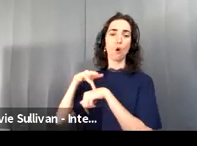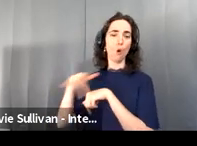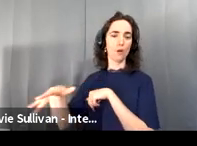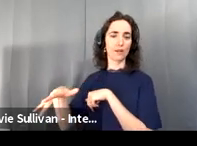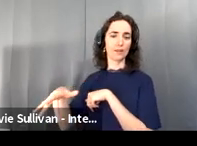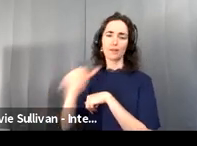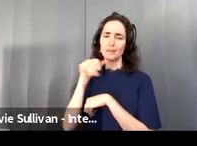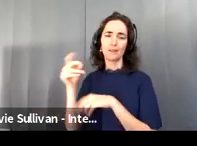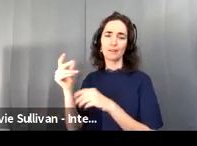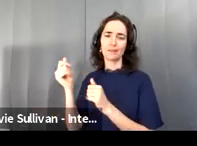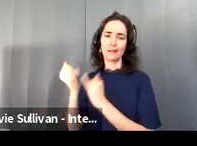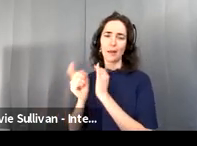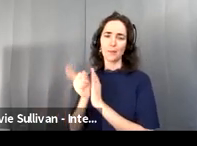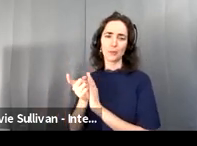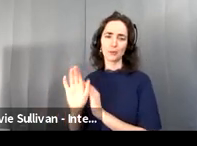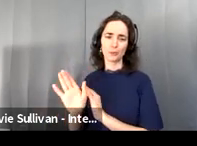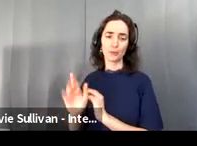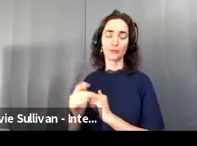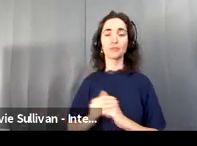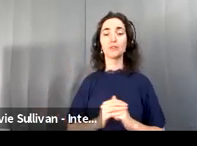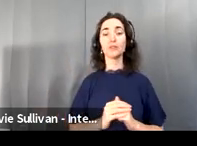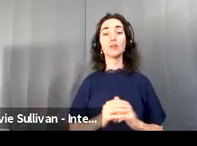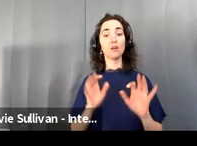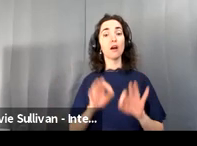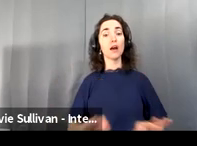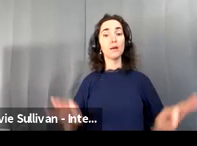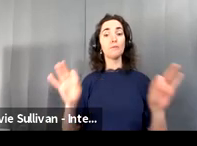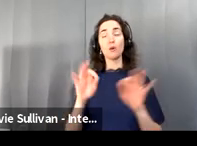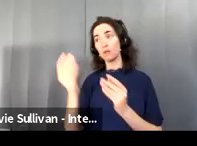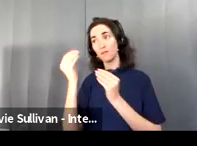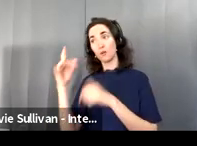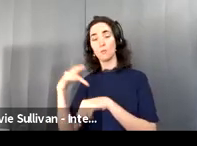So it's really important to make sure that they're going to have the advance notice.